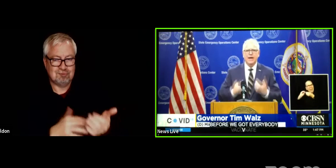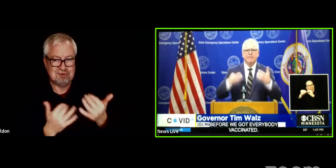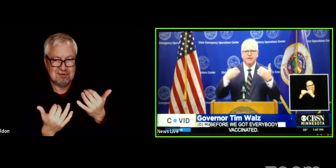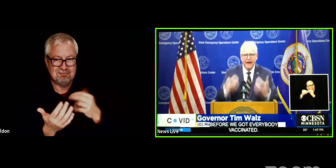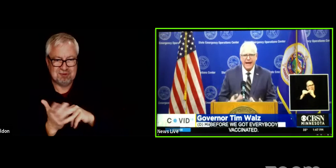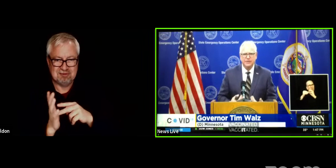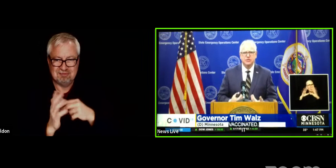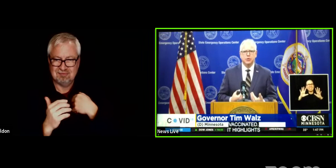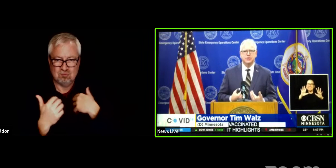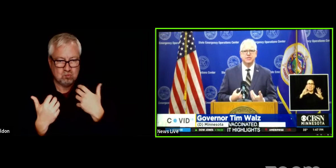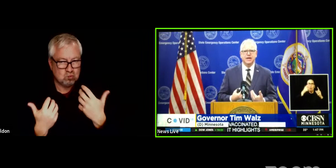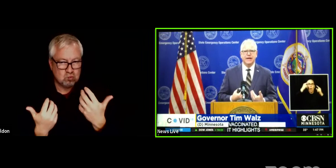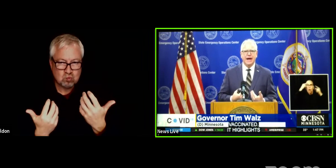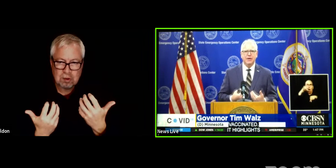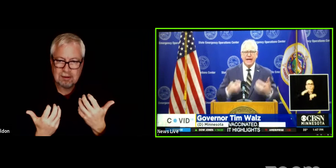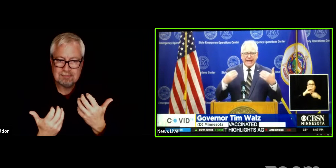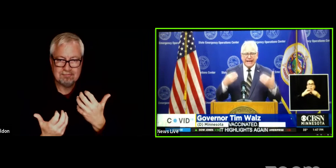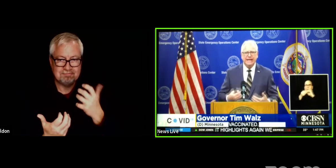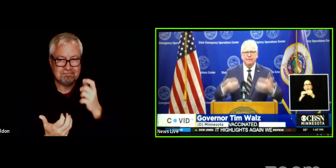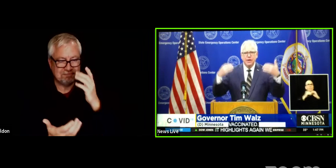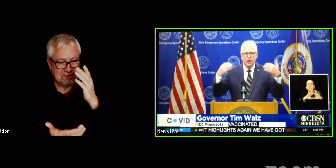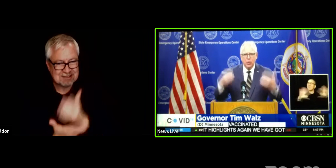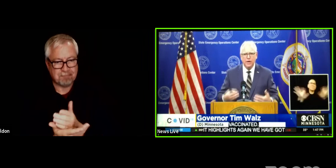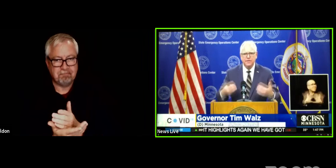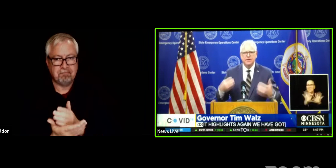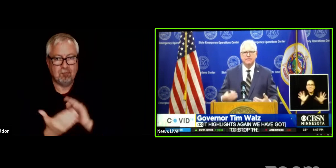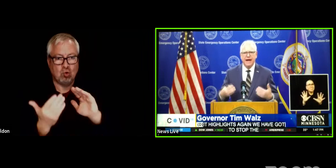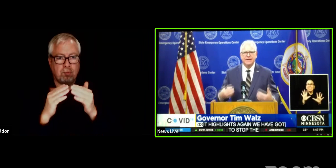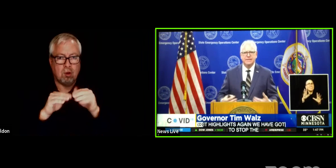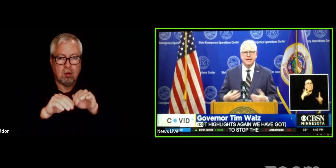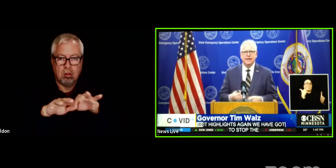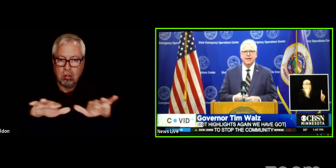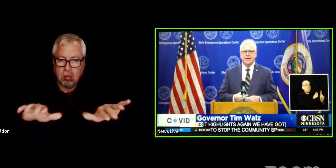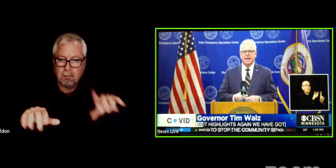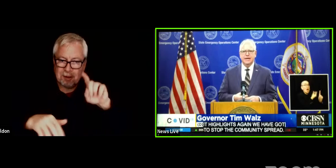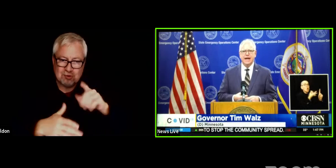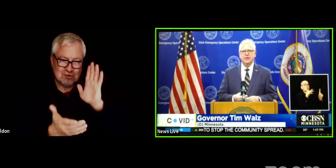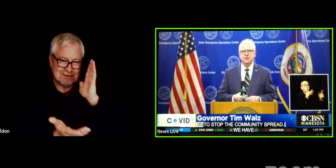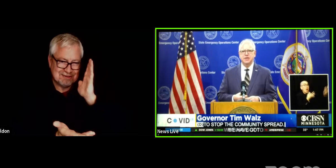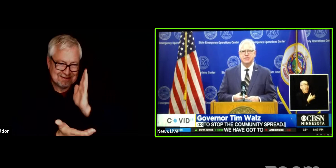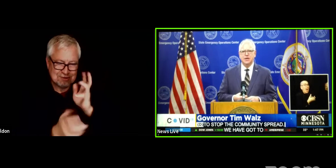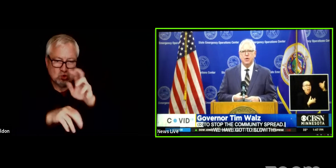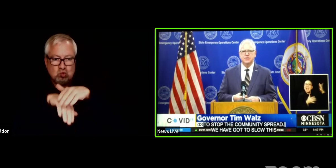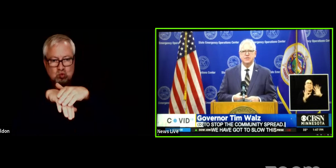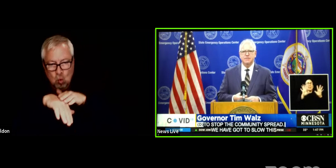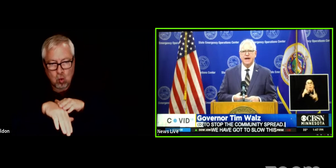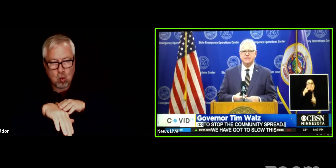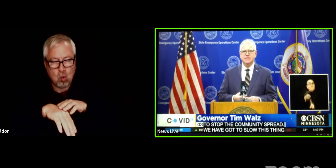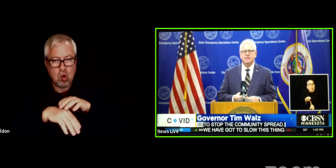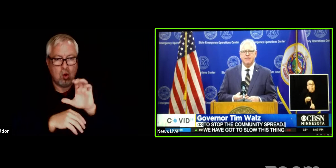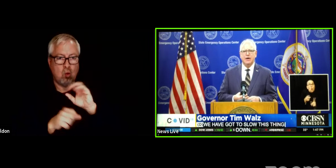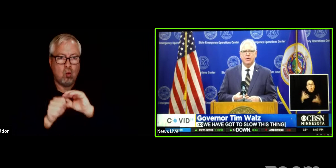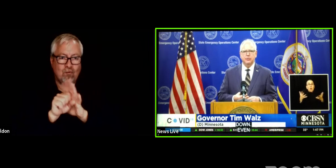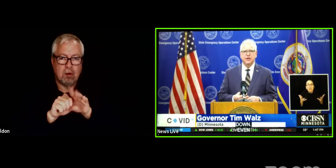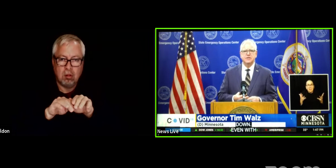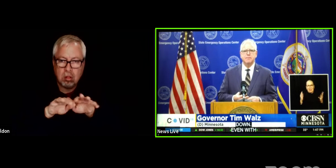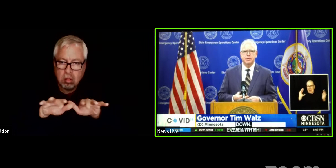WE HAVE GOT TO SLOW THIS THING DOWN, EVEN WITH THIS VACCINE. THE ANALOGY THEY SAID WAS IS THE VACCINE IS AI FIRE HOSE AND A